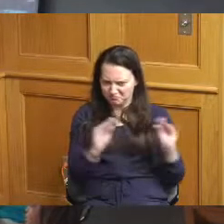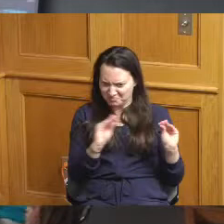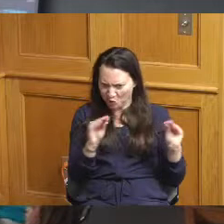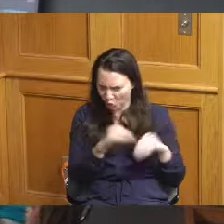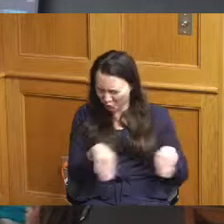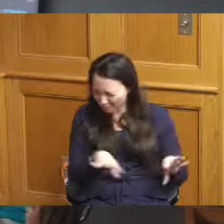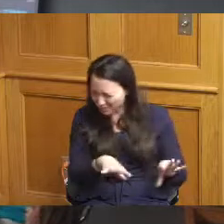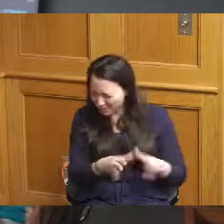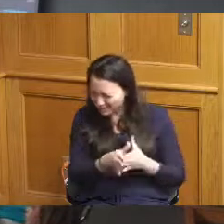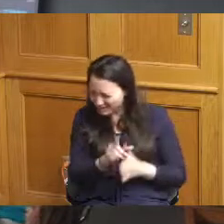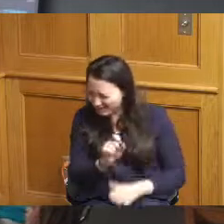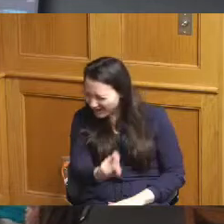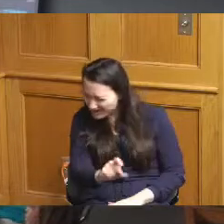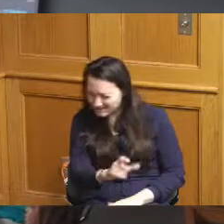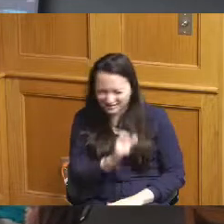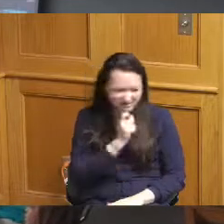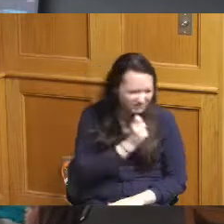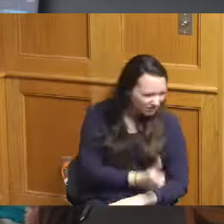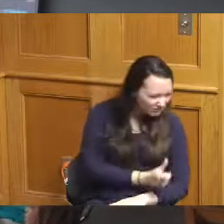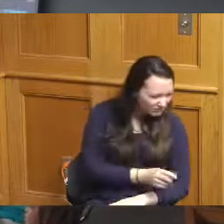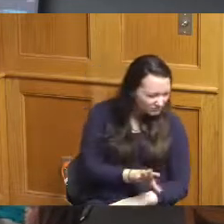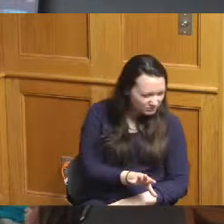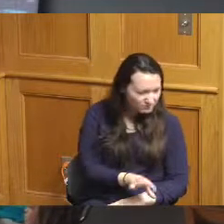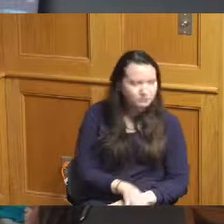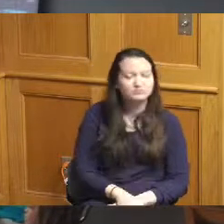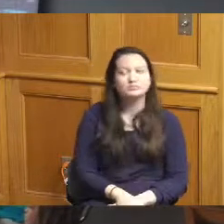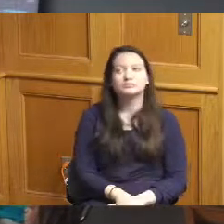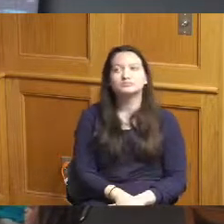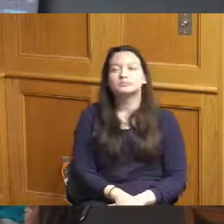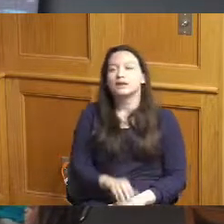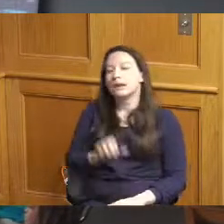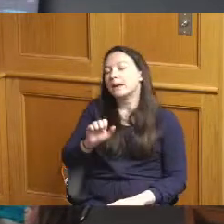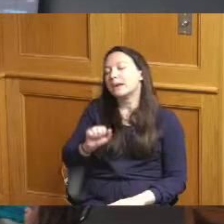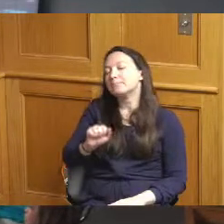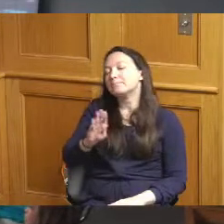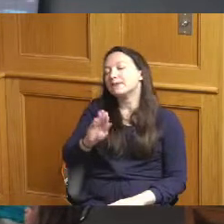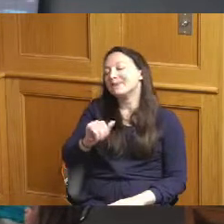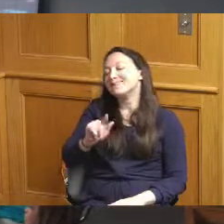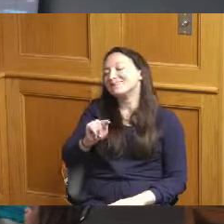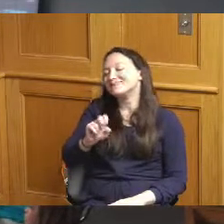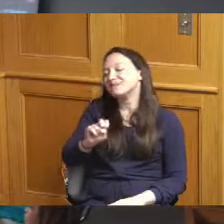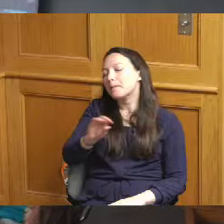is there a property tax so we obeyed a certain percentage of their property tax